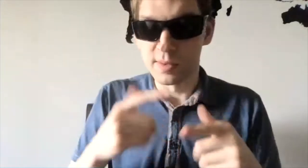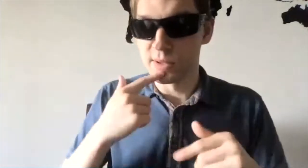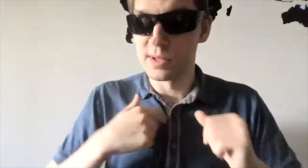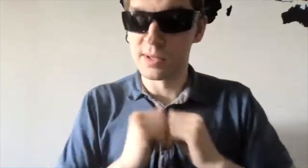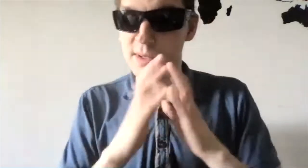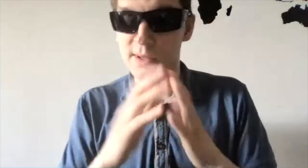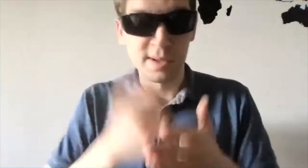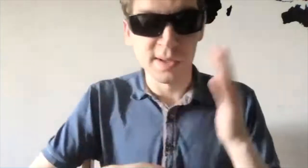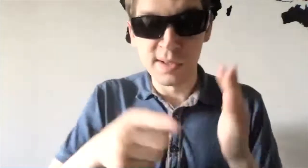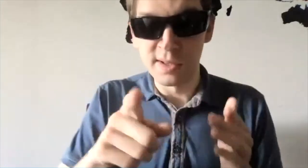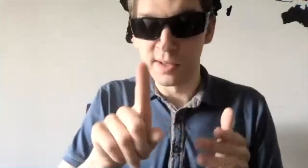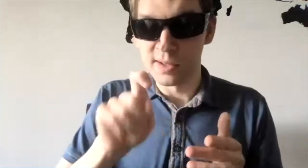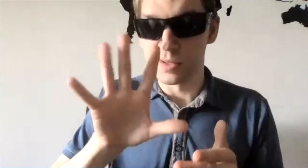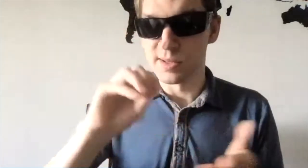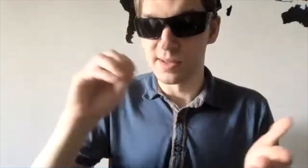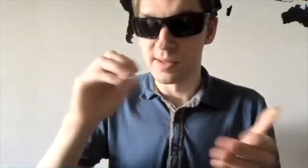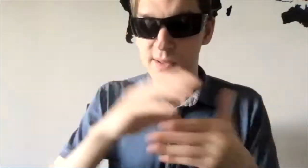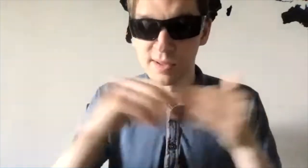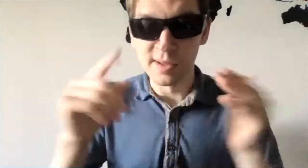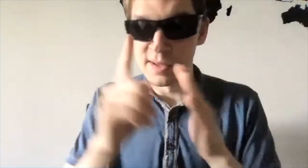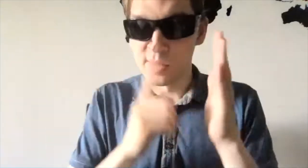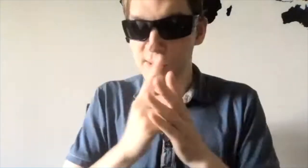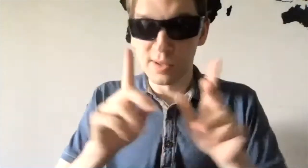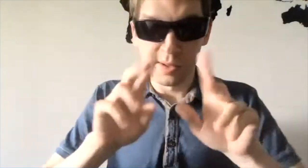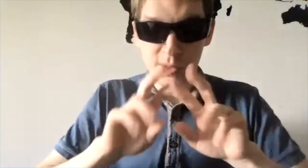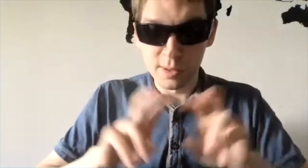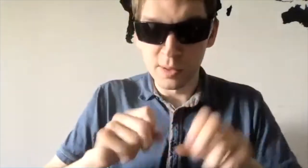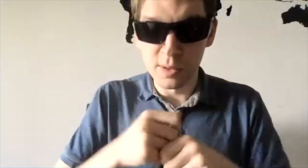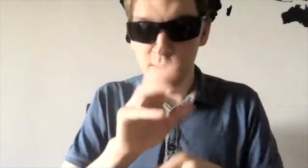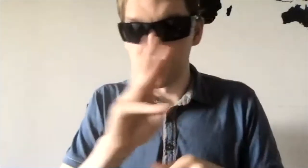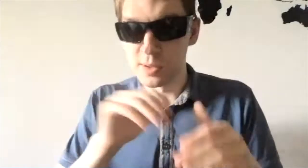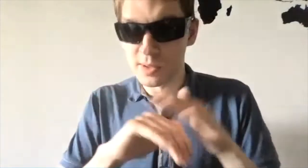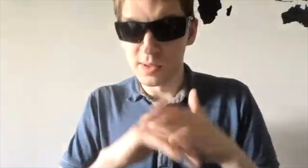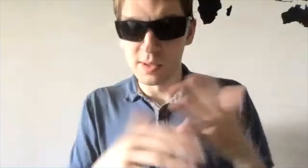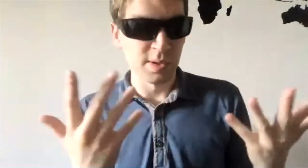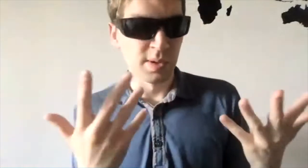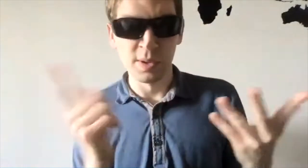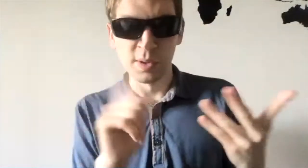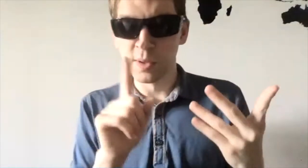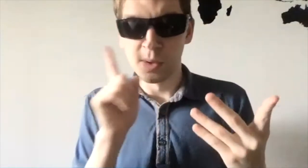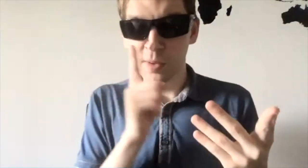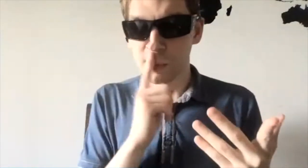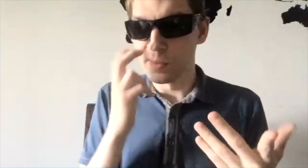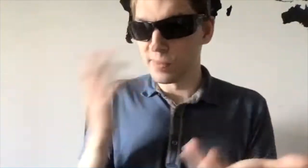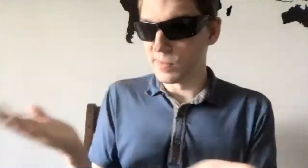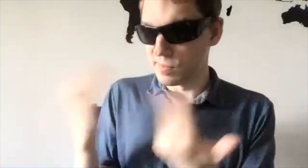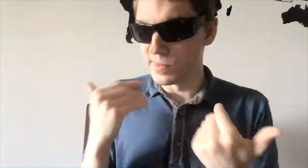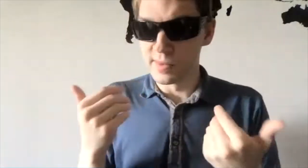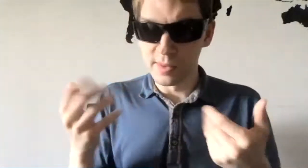Working as your own business owner, you're navigating all those things: working with hearing people and navigating wages and all of those things.